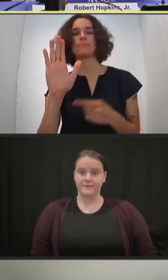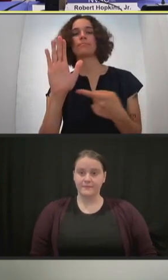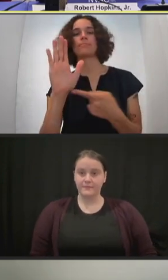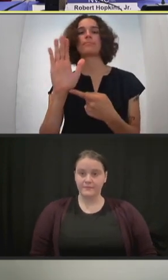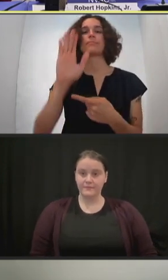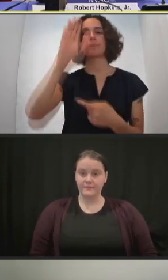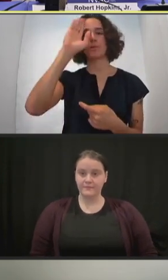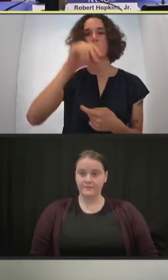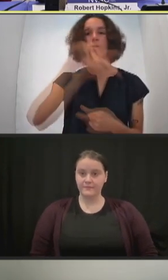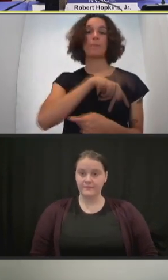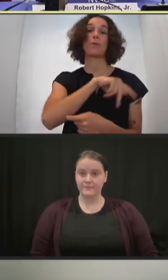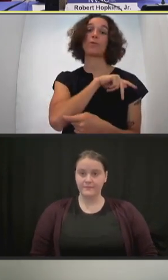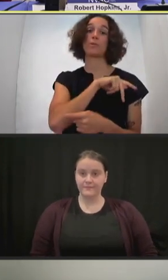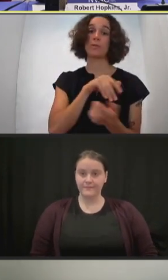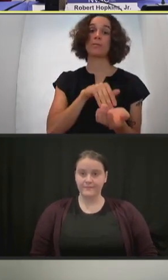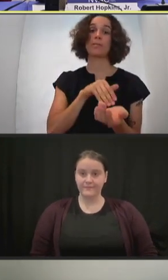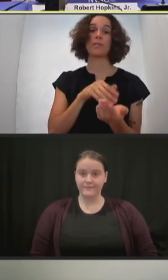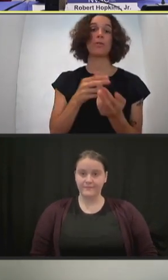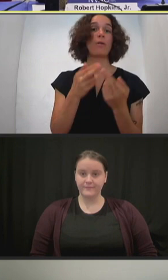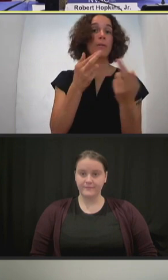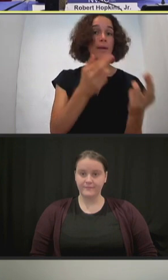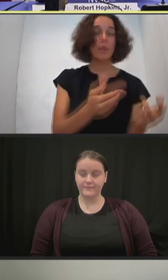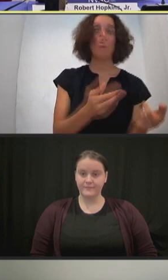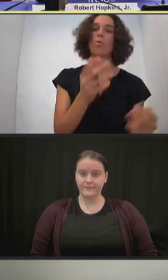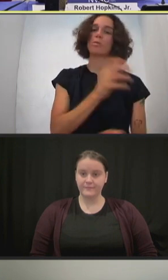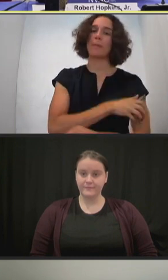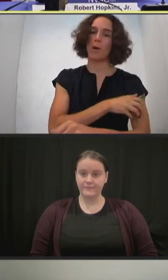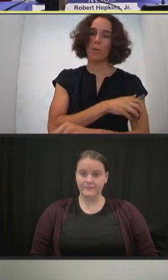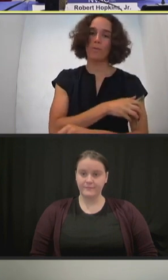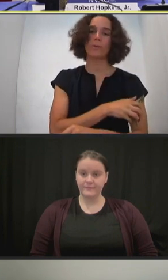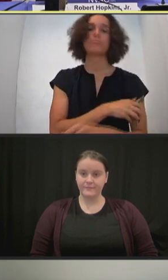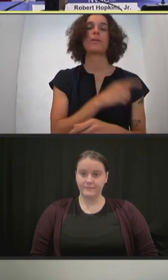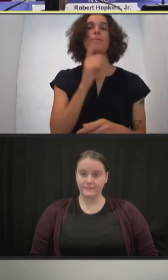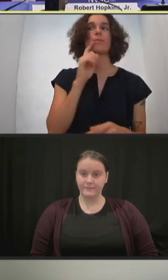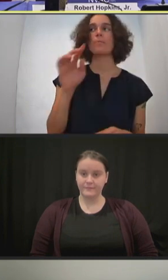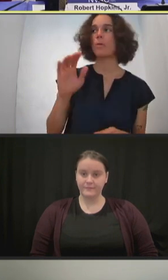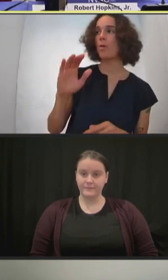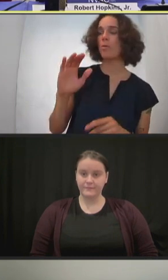recommendation is a powerful tool in getting somebody vaccinated. So, that may be one.